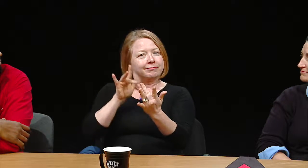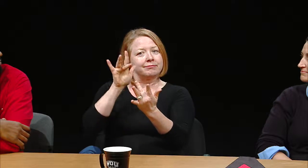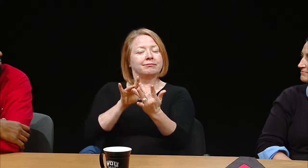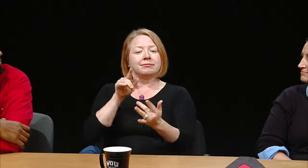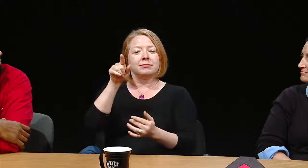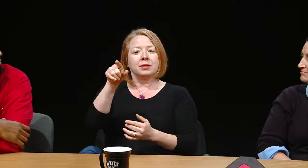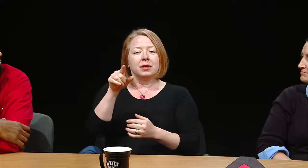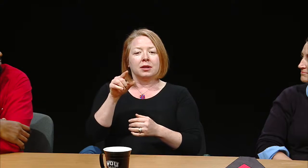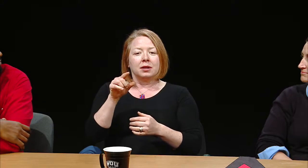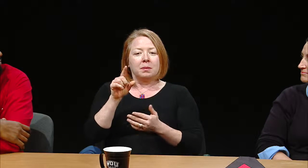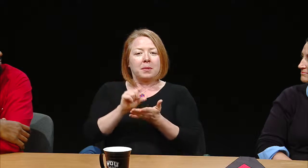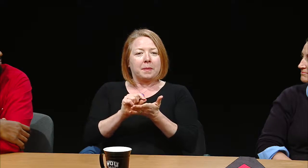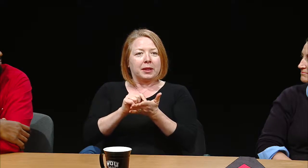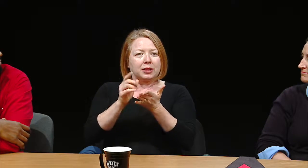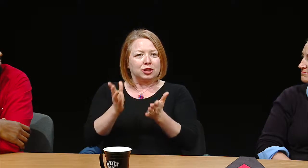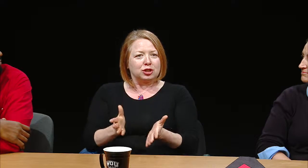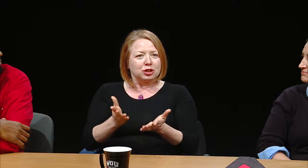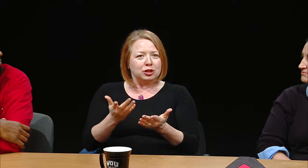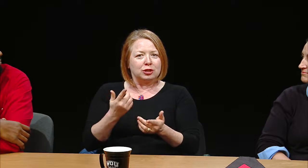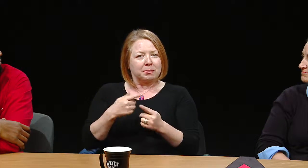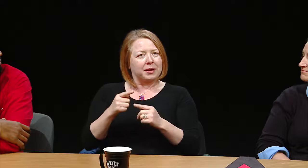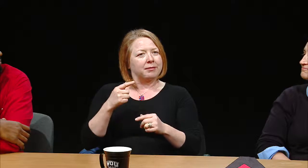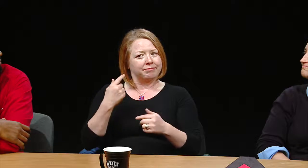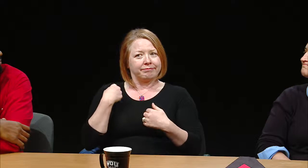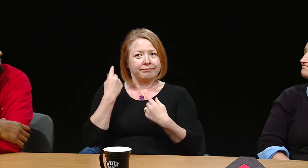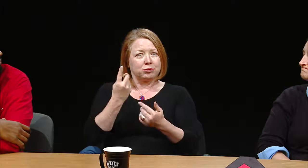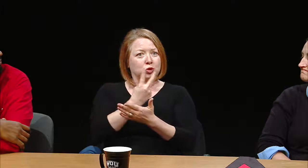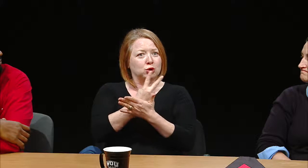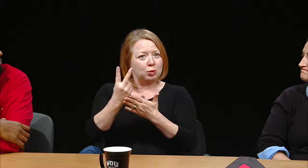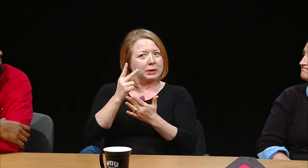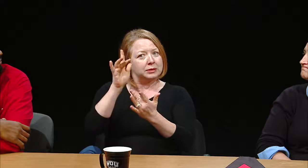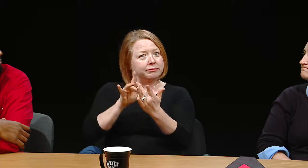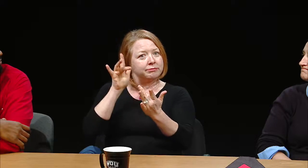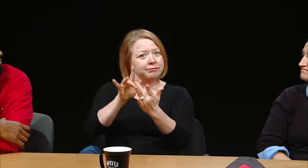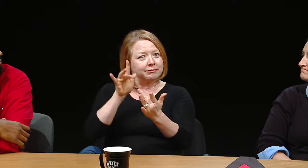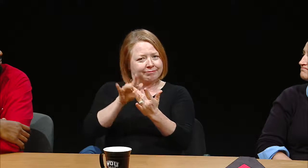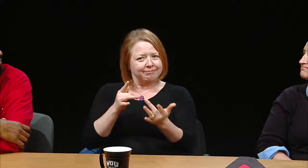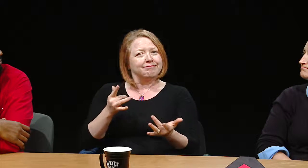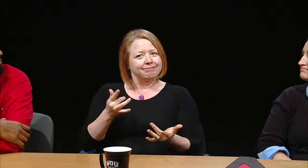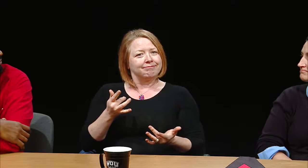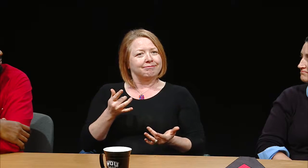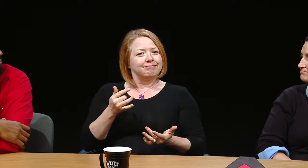we access that information all at the same time. But it still is, you know, a great opportunity